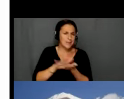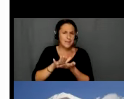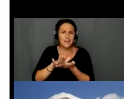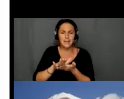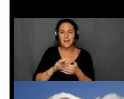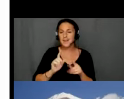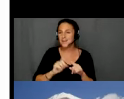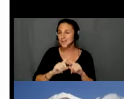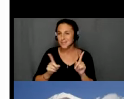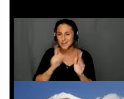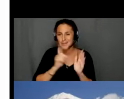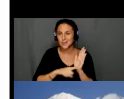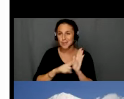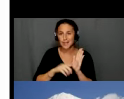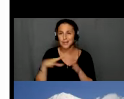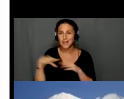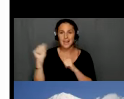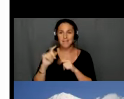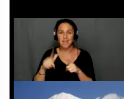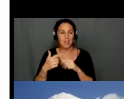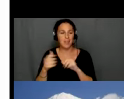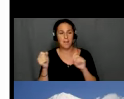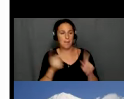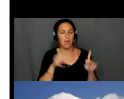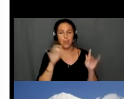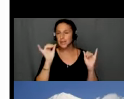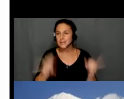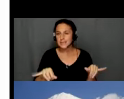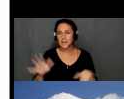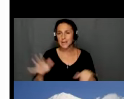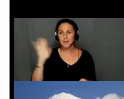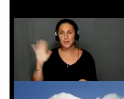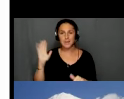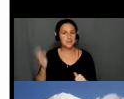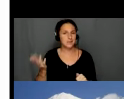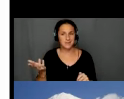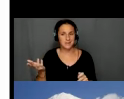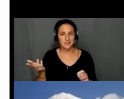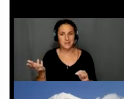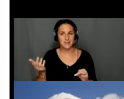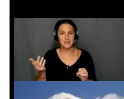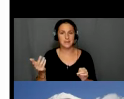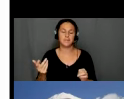to the way it was. So the standards to prevent heat illness in the